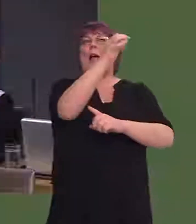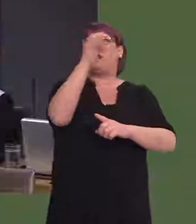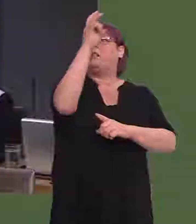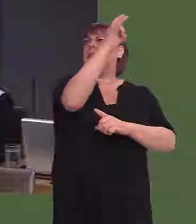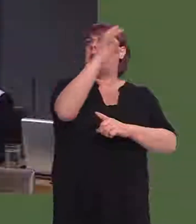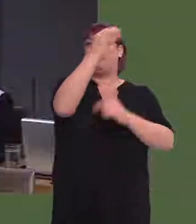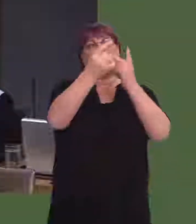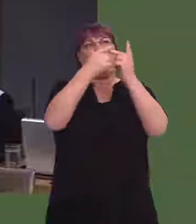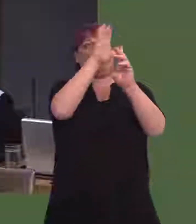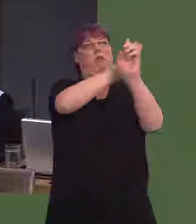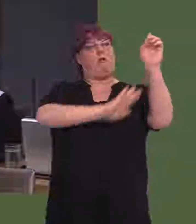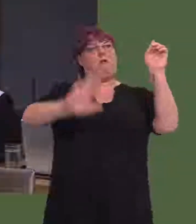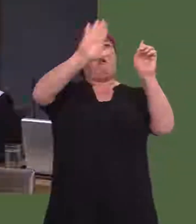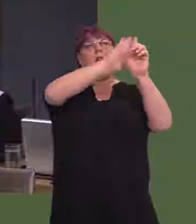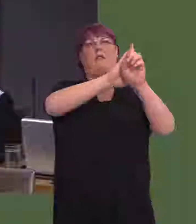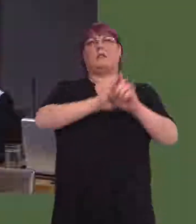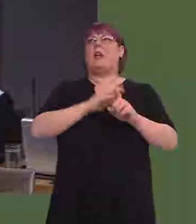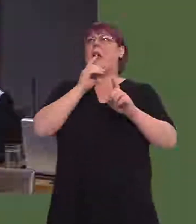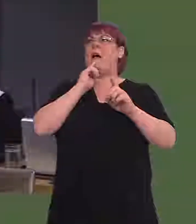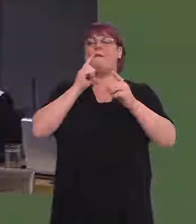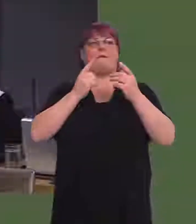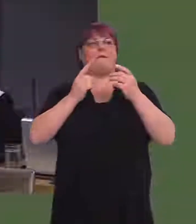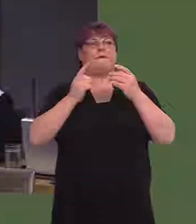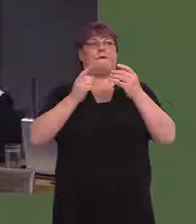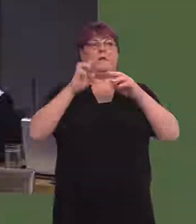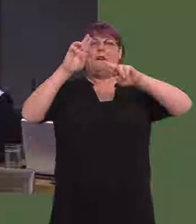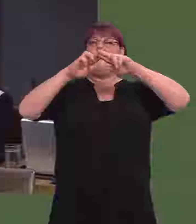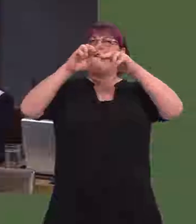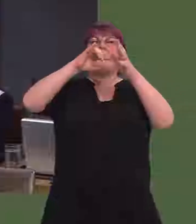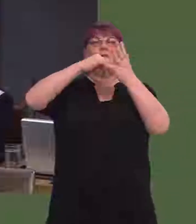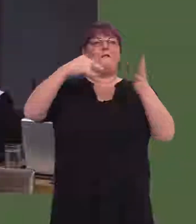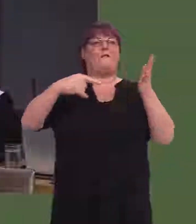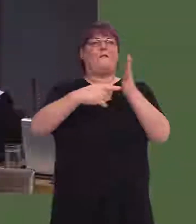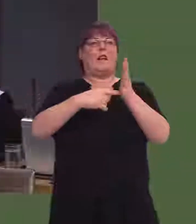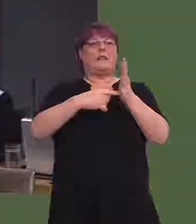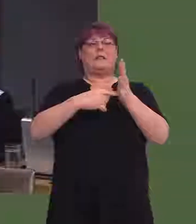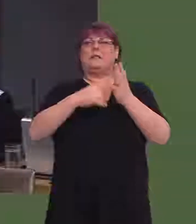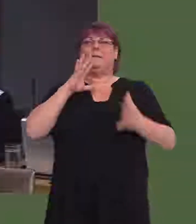their sides a large sticker for the FAST campaign, which relates to the Stroke Association campaign